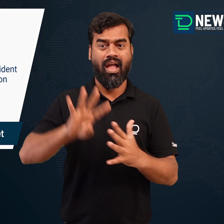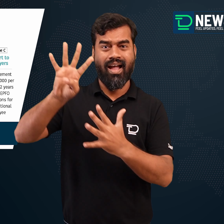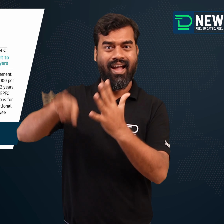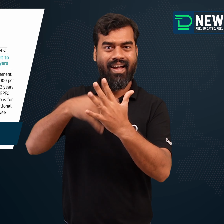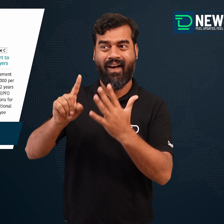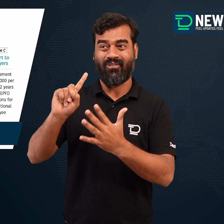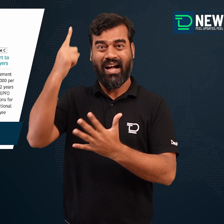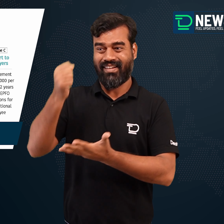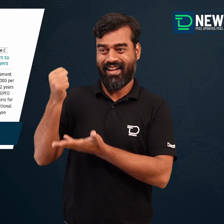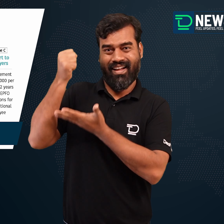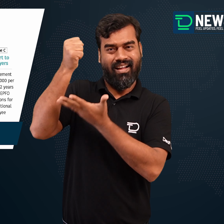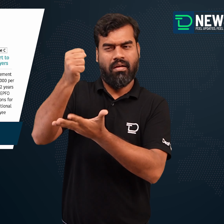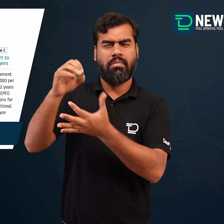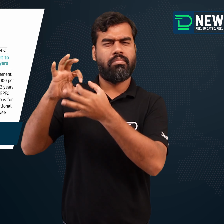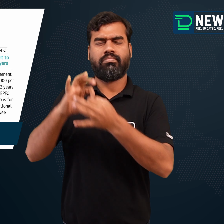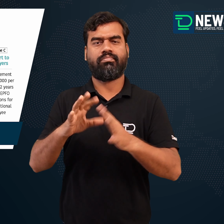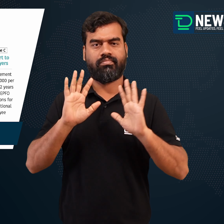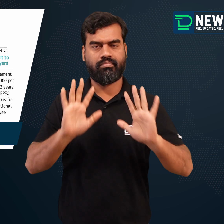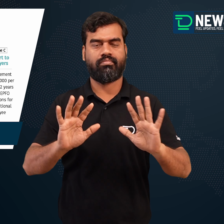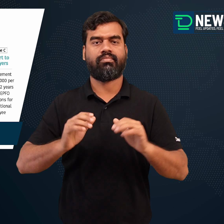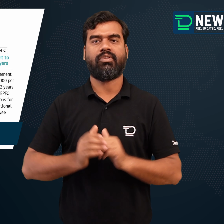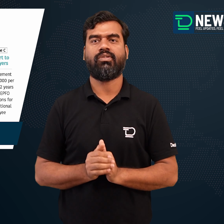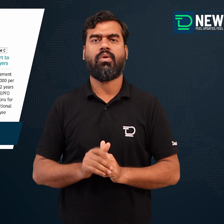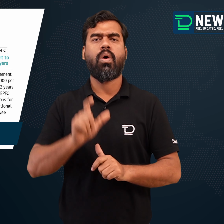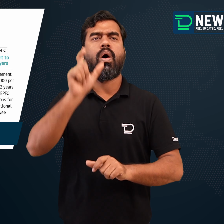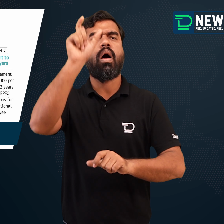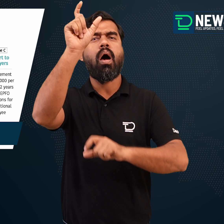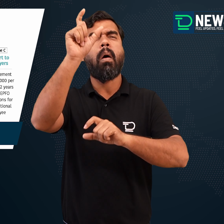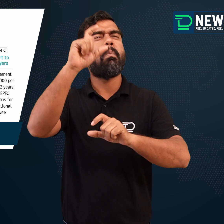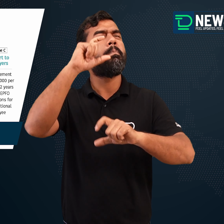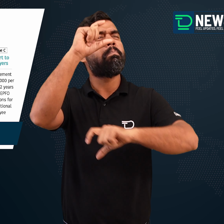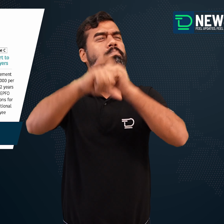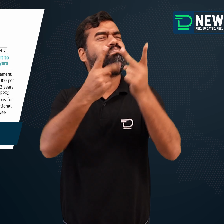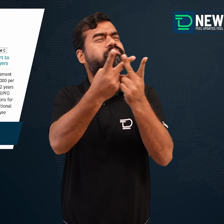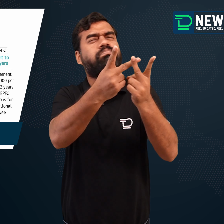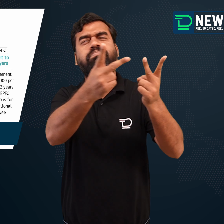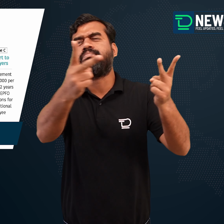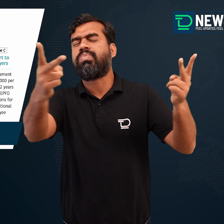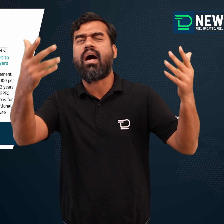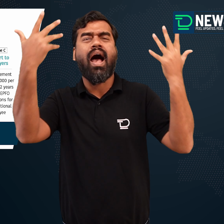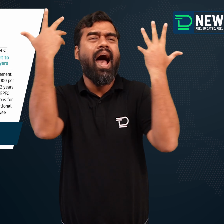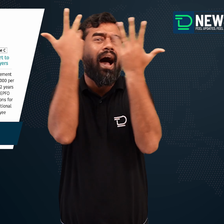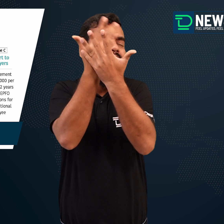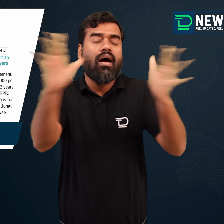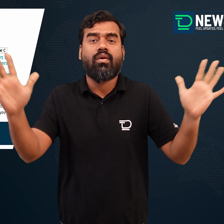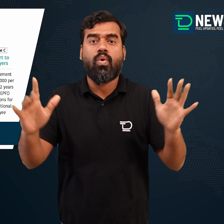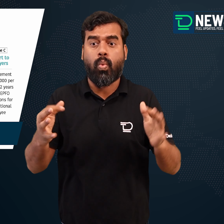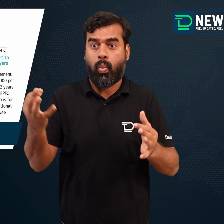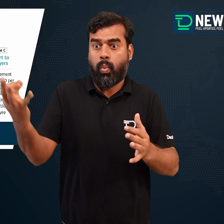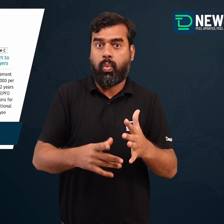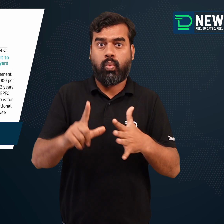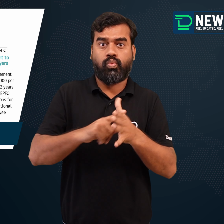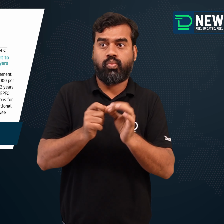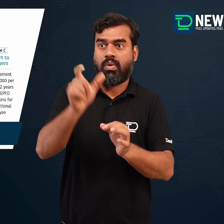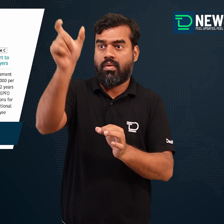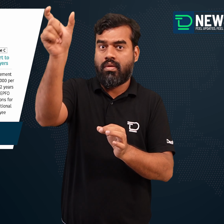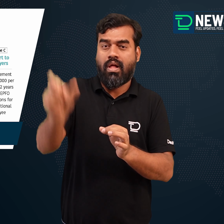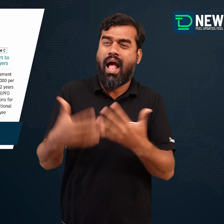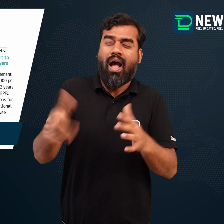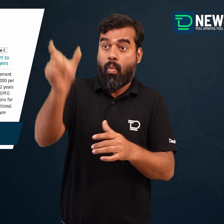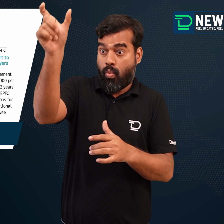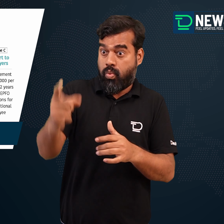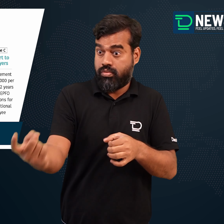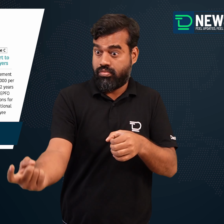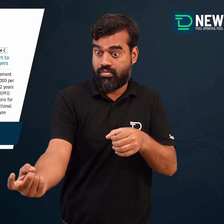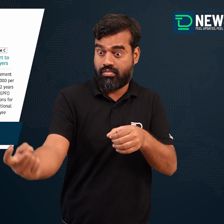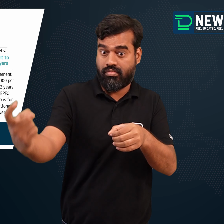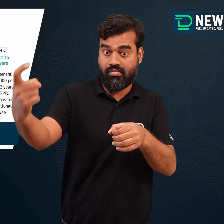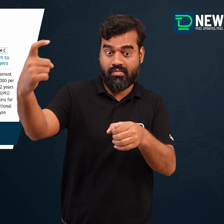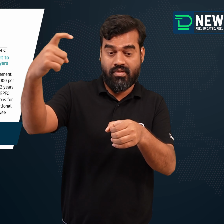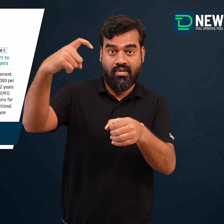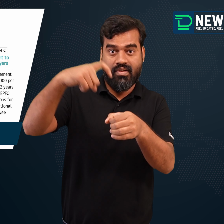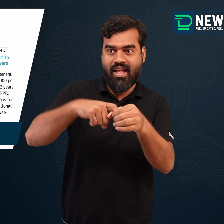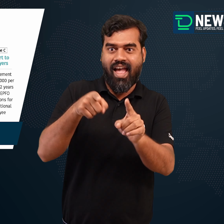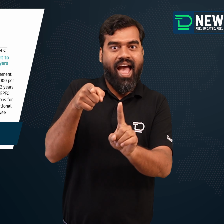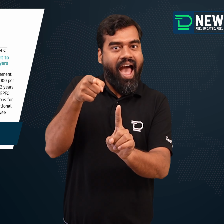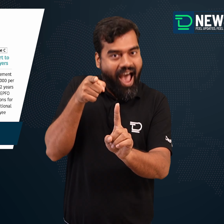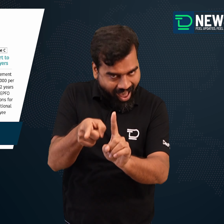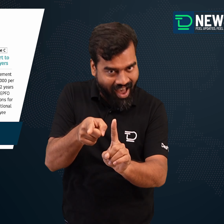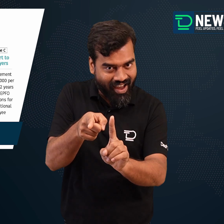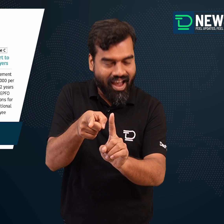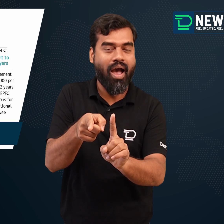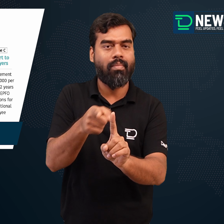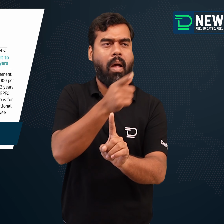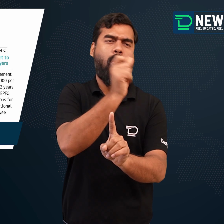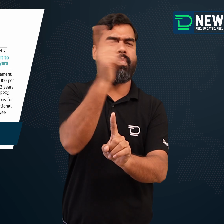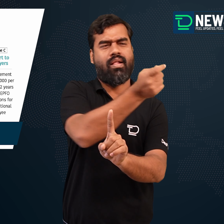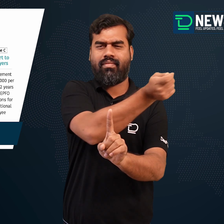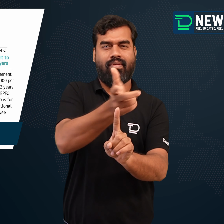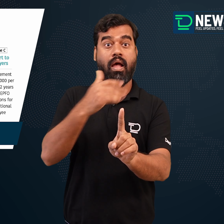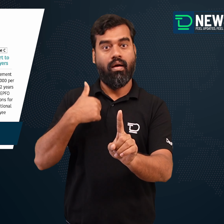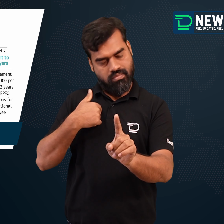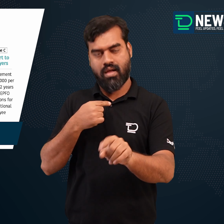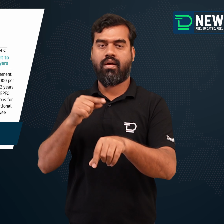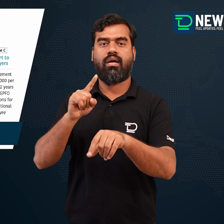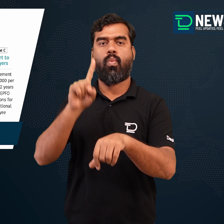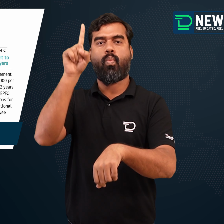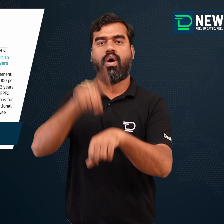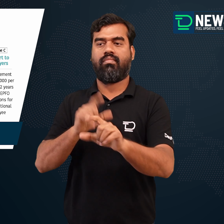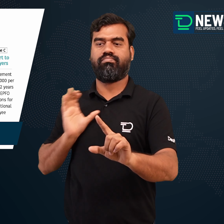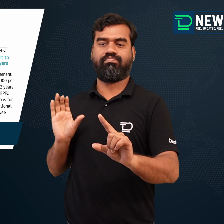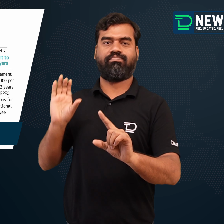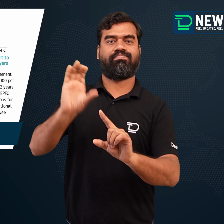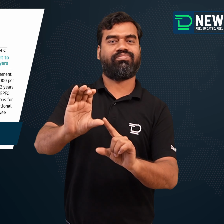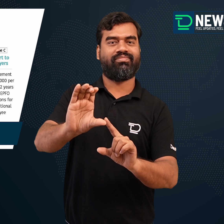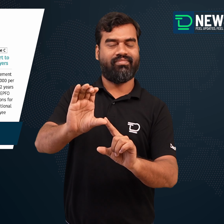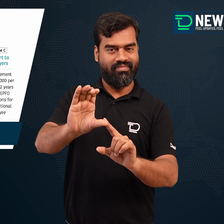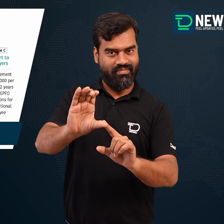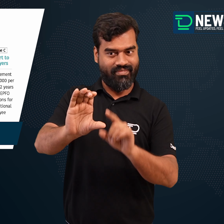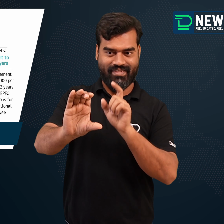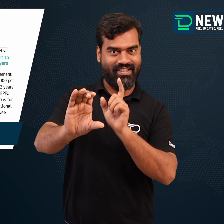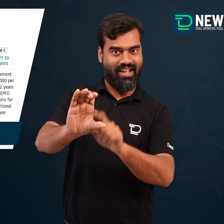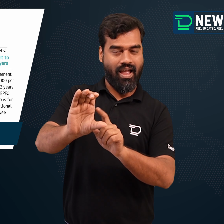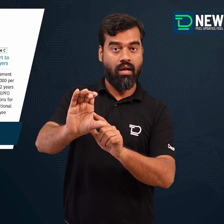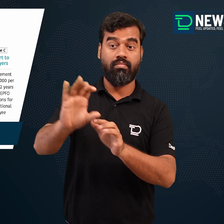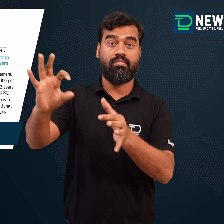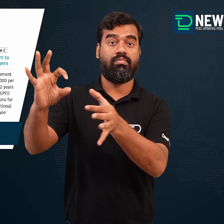First Scheme: This scheme will provide one month stipend to all new recruits in all sectors.